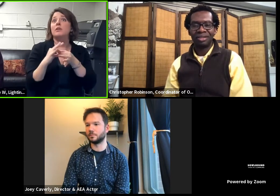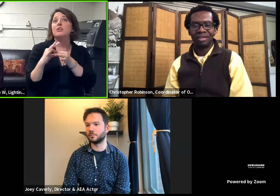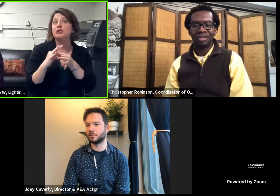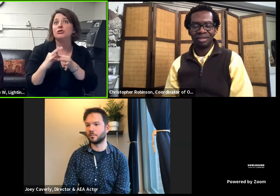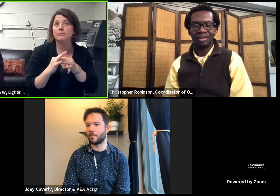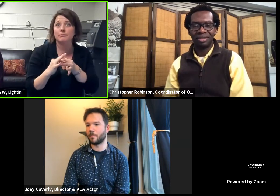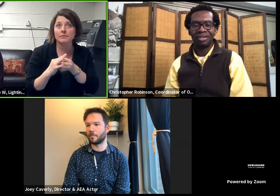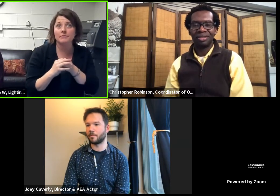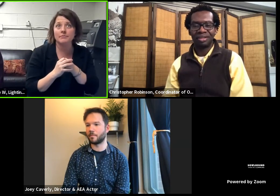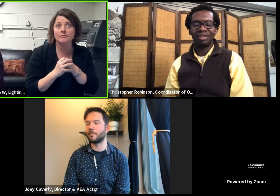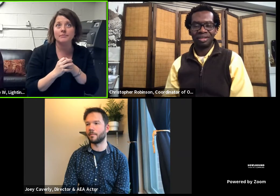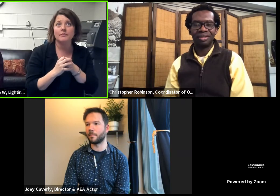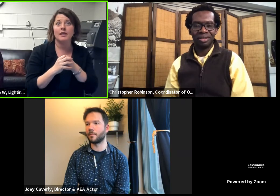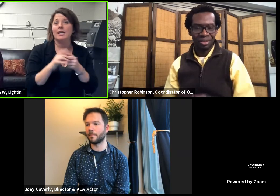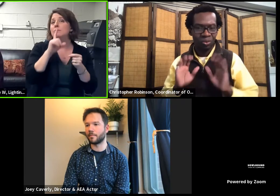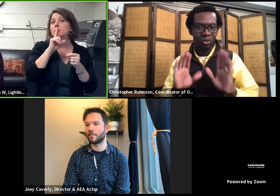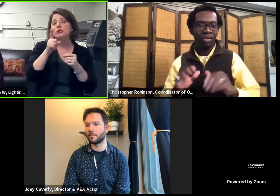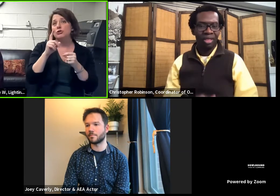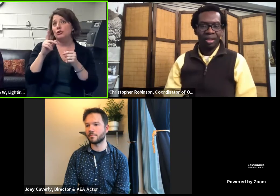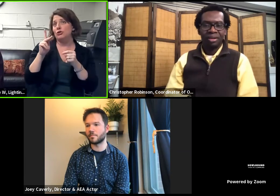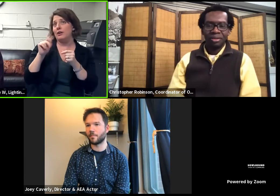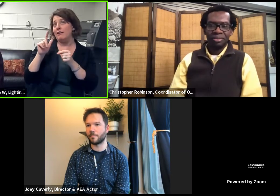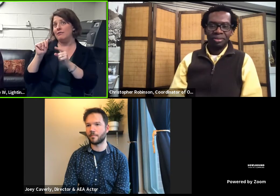because we have a relationship now, we developed that,